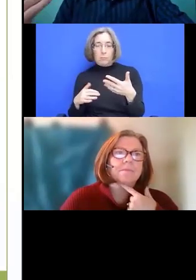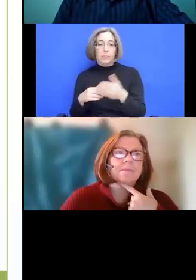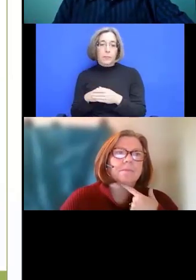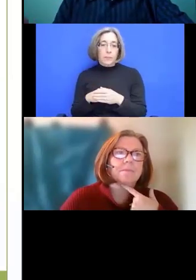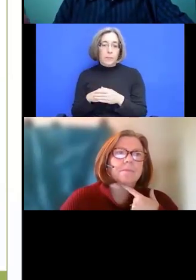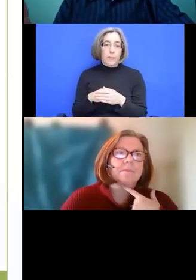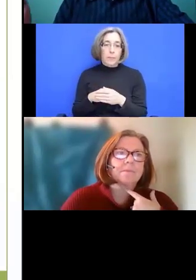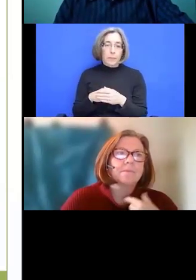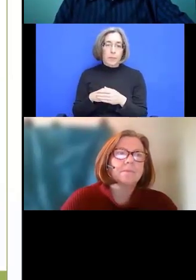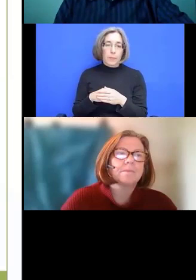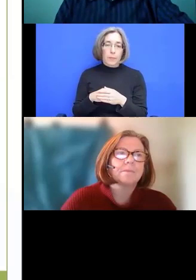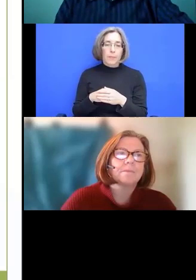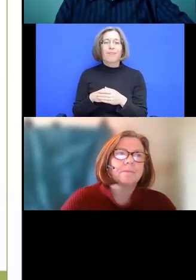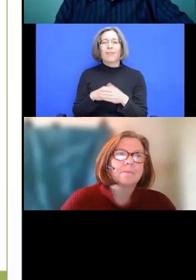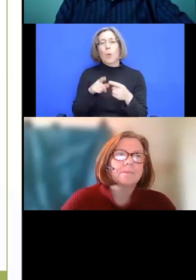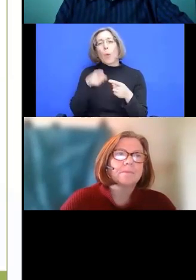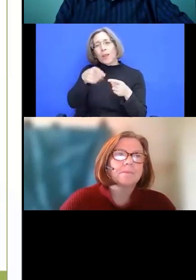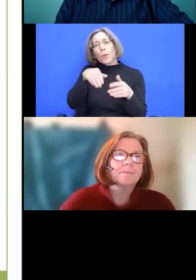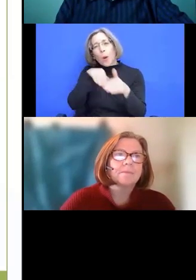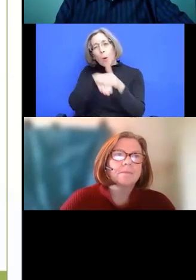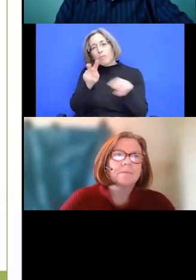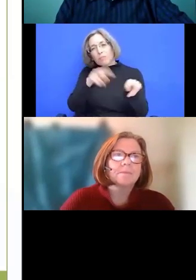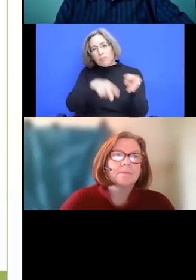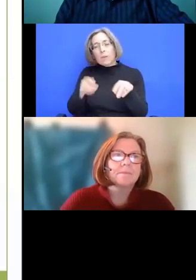When you get into it, you'll see those different kinds of views.